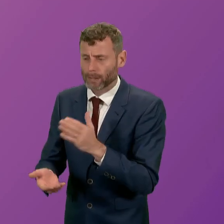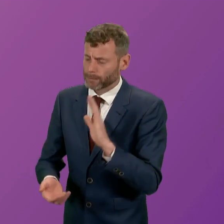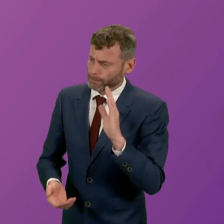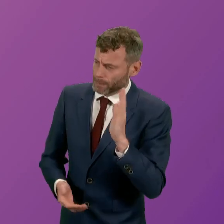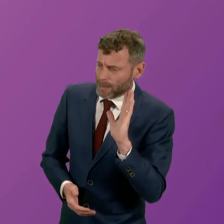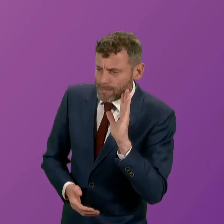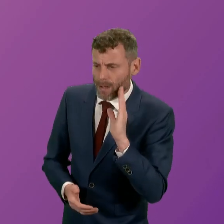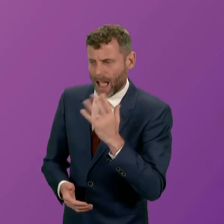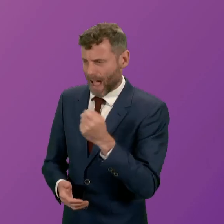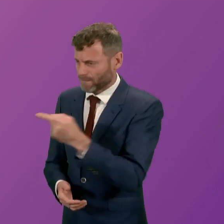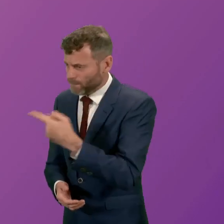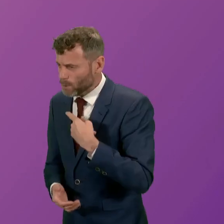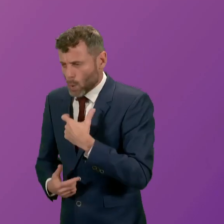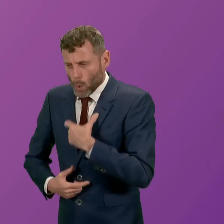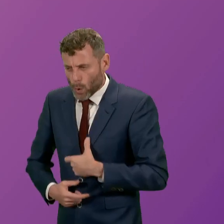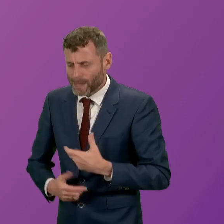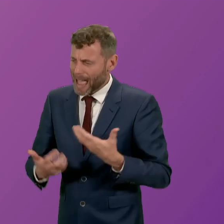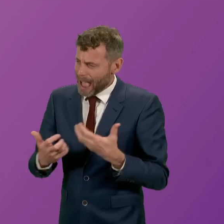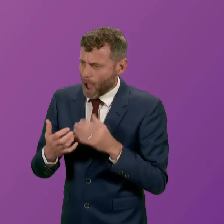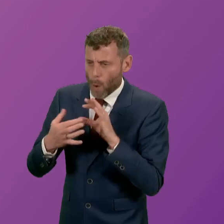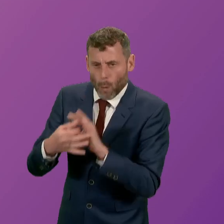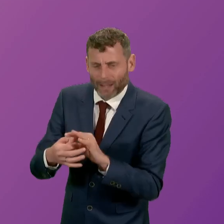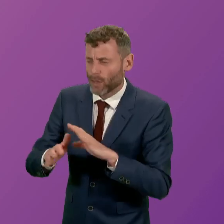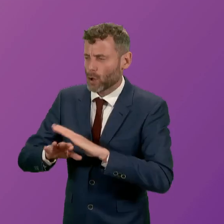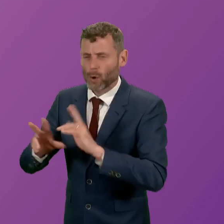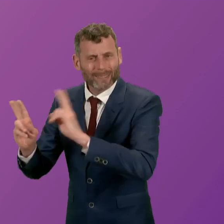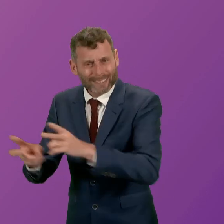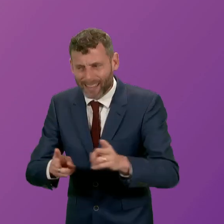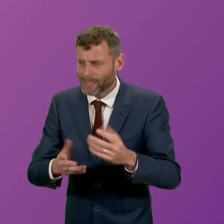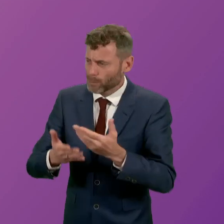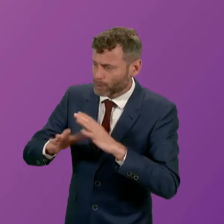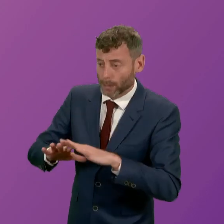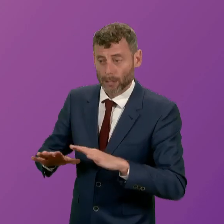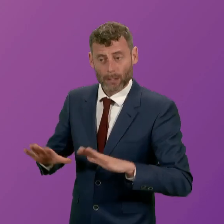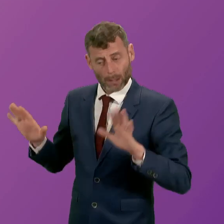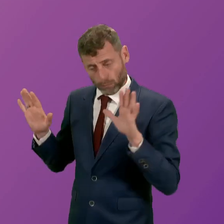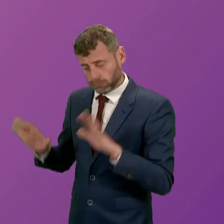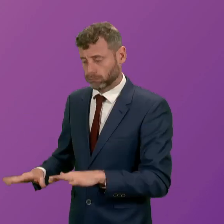force and bloodshed. There can be no winners in further military escalation. The world has